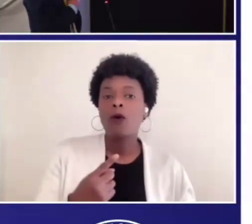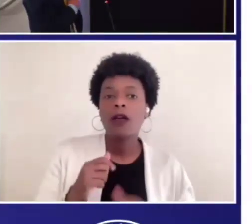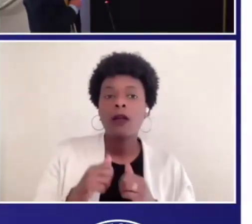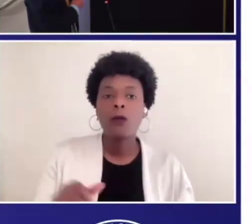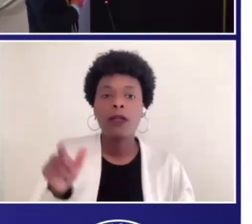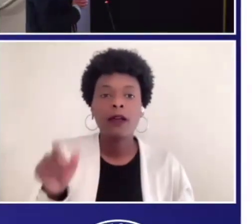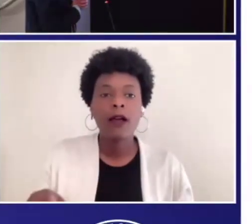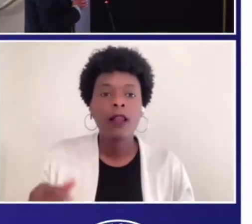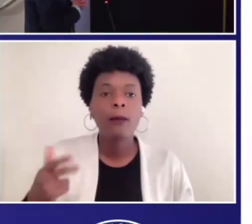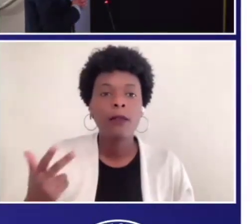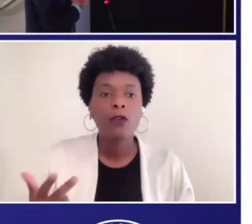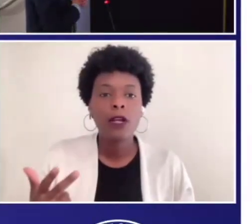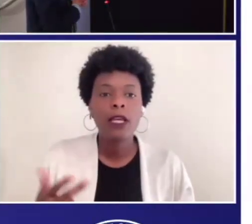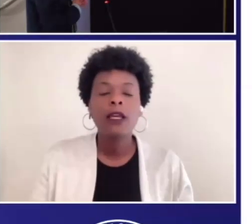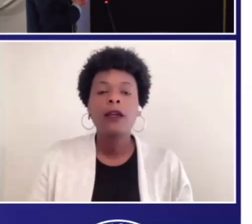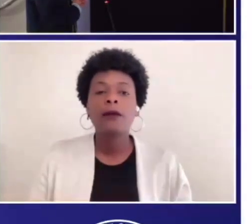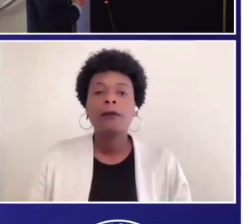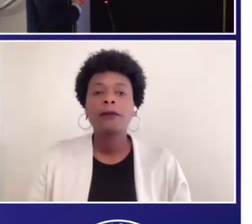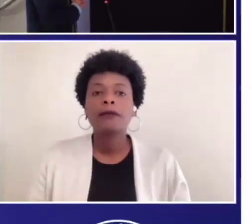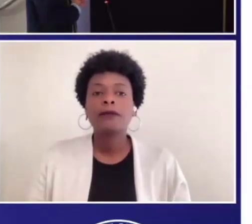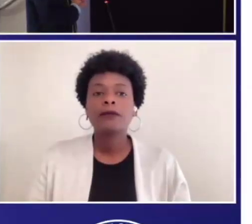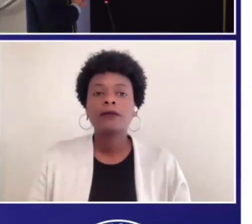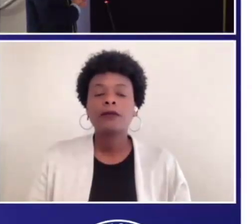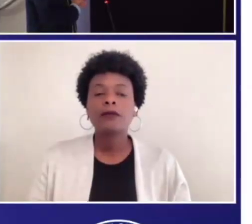our modified proposal. In just the ten programs,